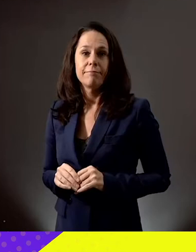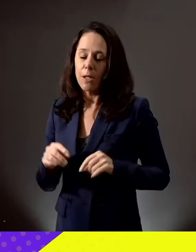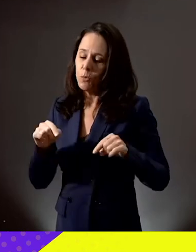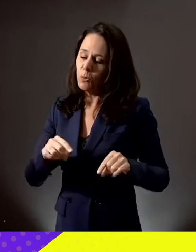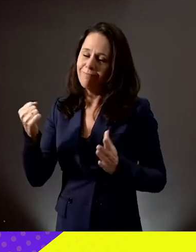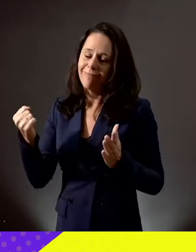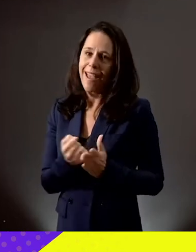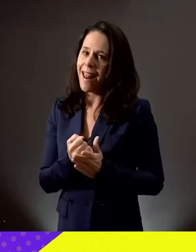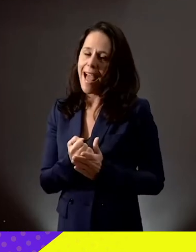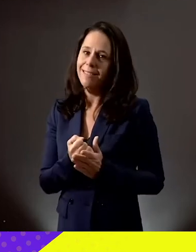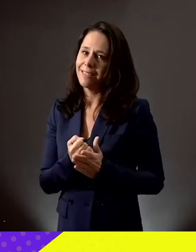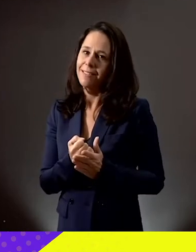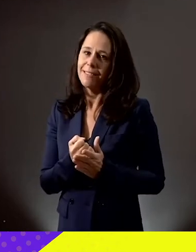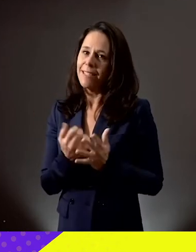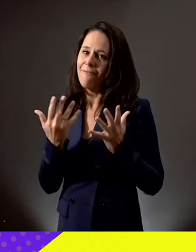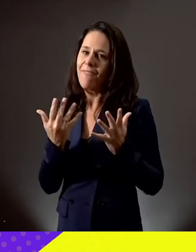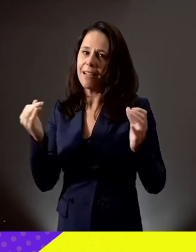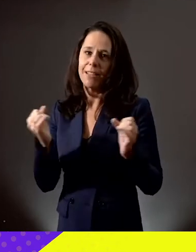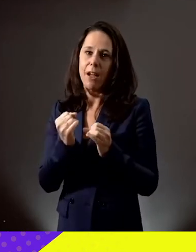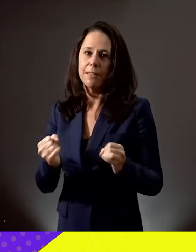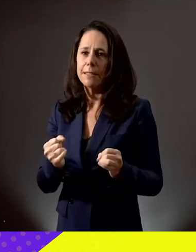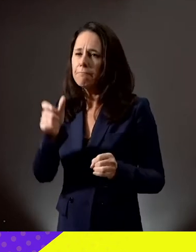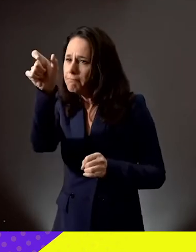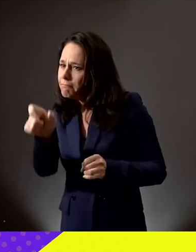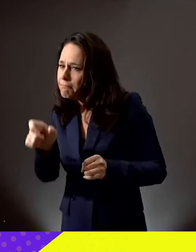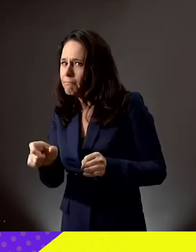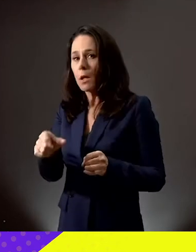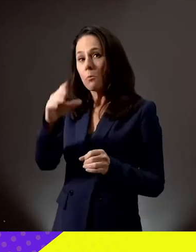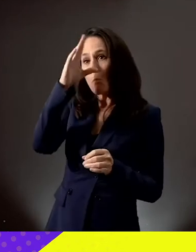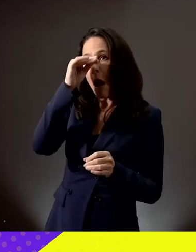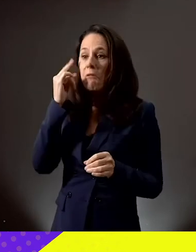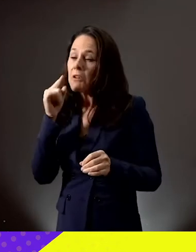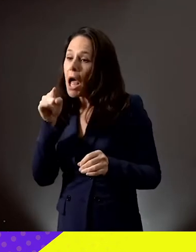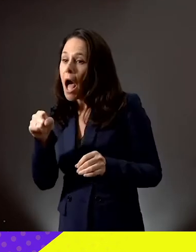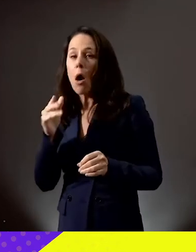People are still judged based on their sex, skin colour, or just on who they are.